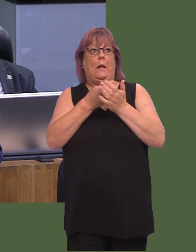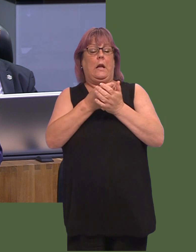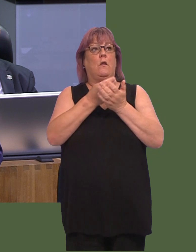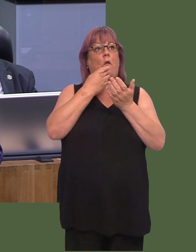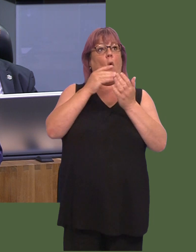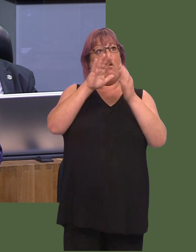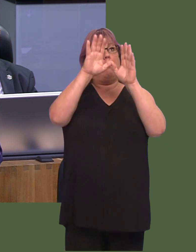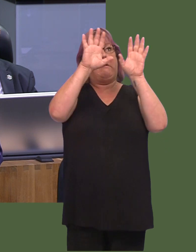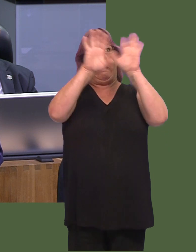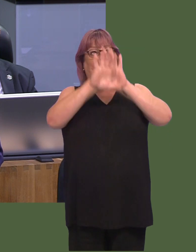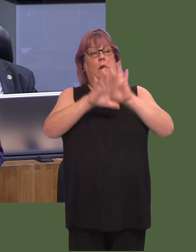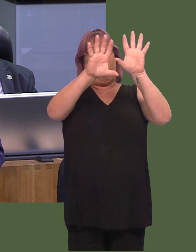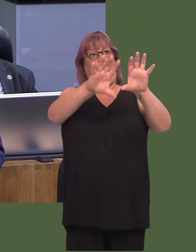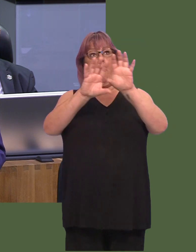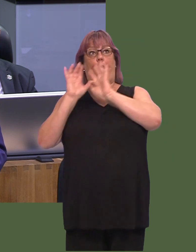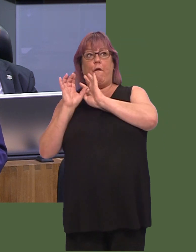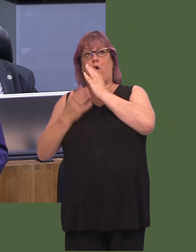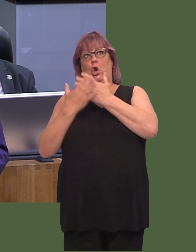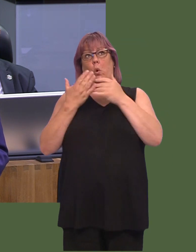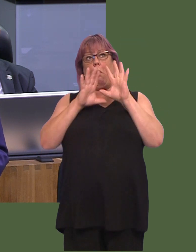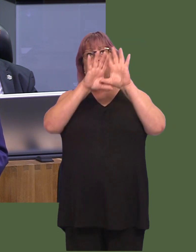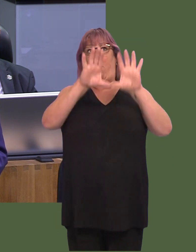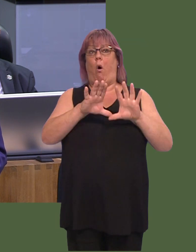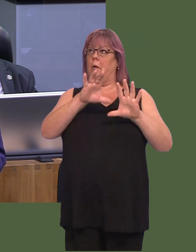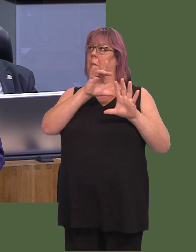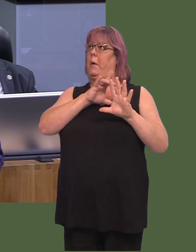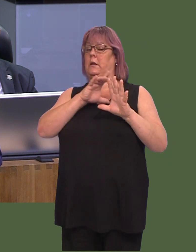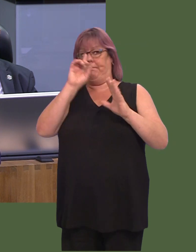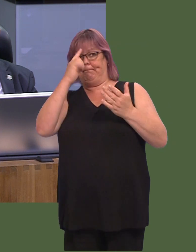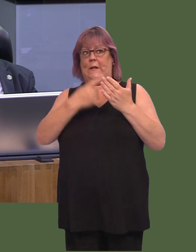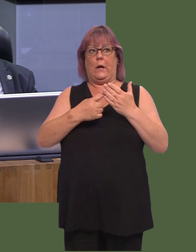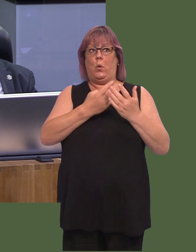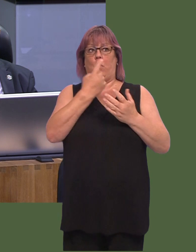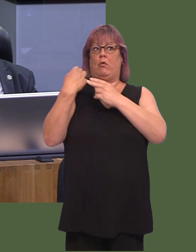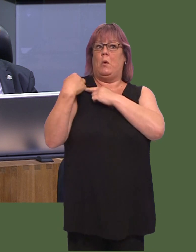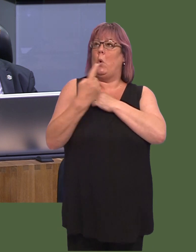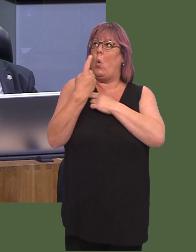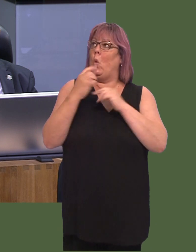owned buildings for remedial works while the issue of liability is sorted out.